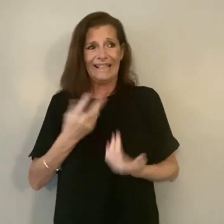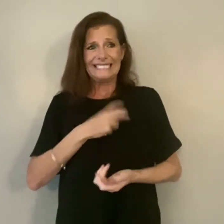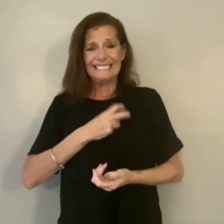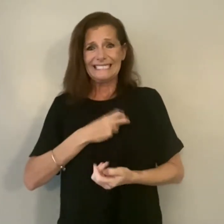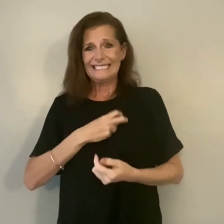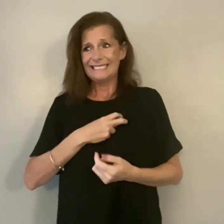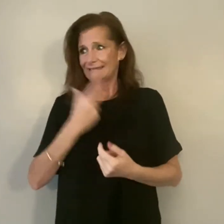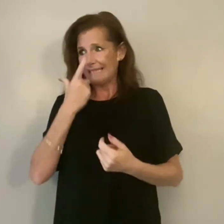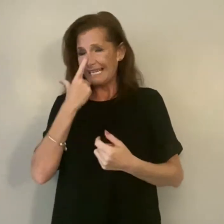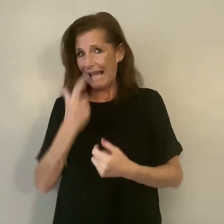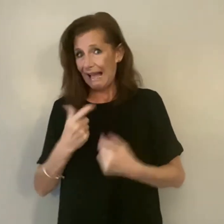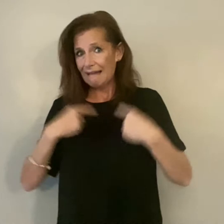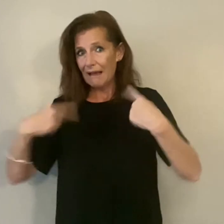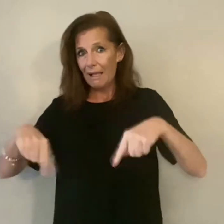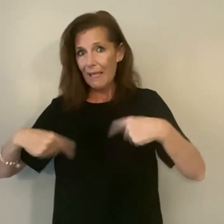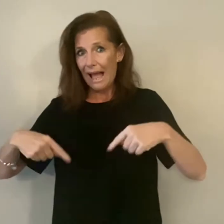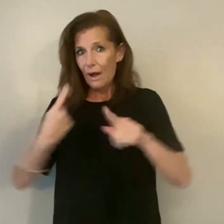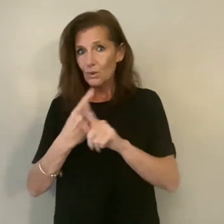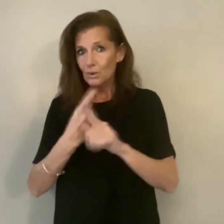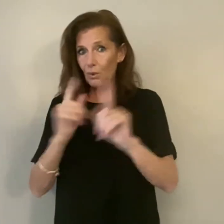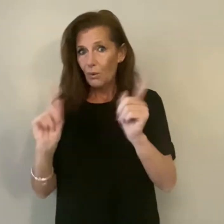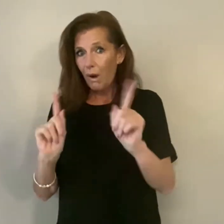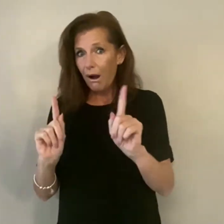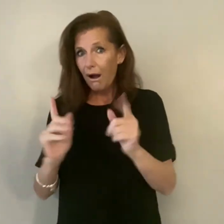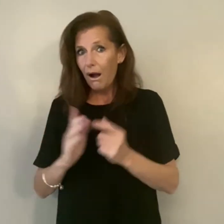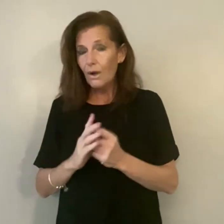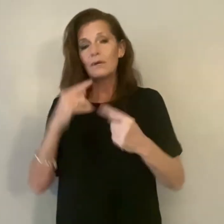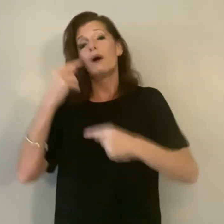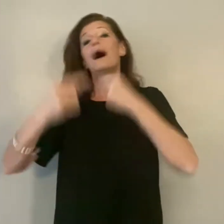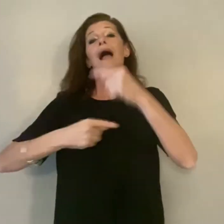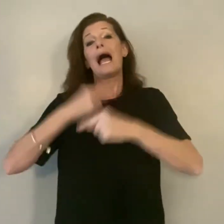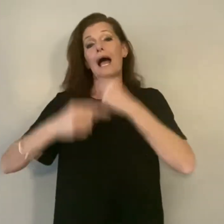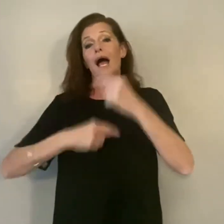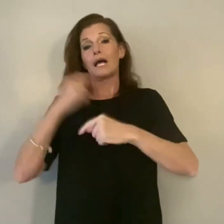about what it is you can explore or talk about. So we do things like that in annual conference.